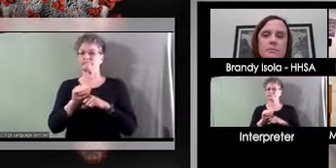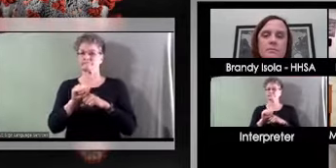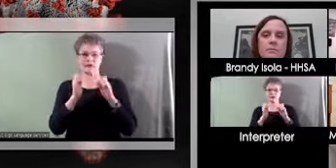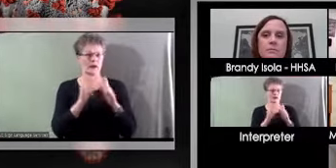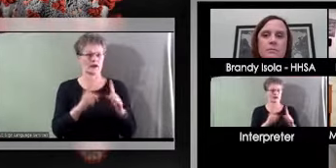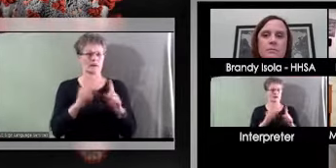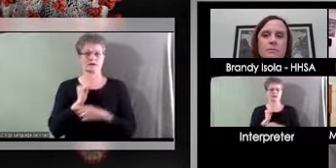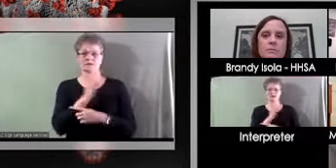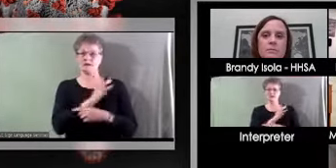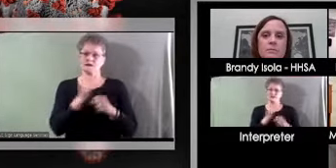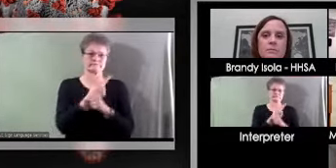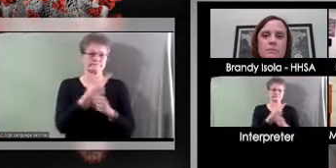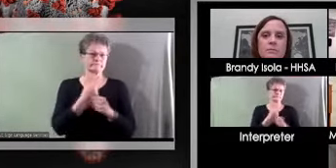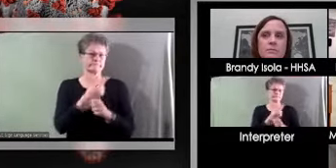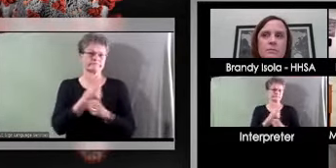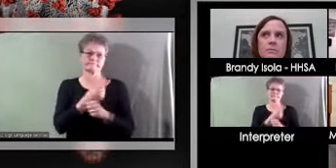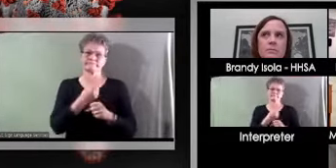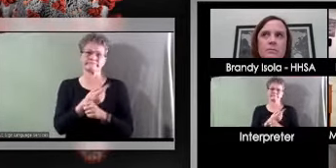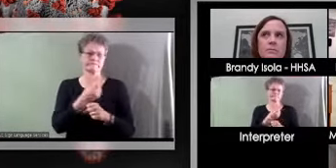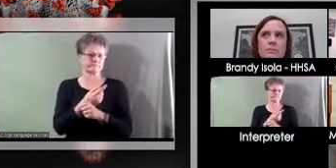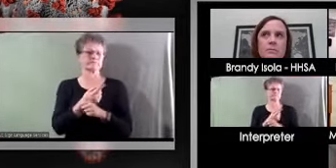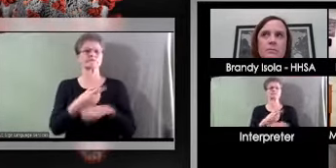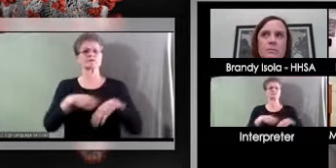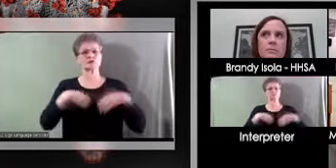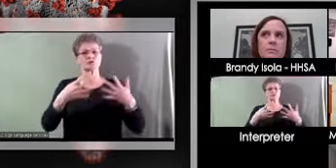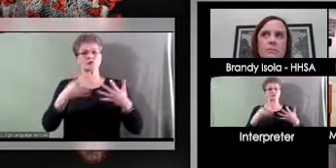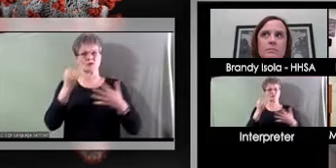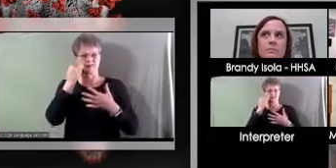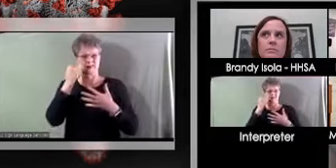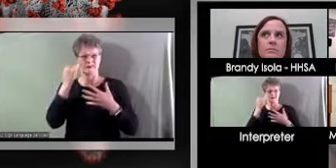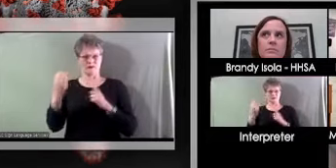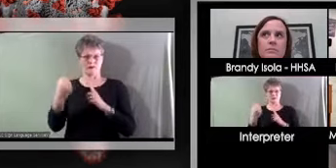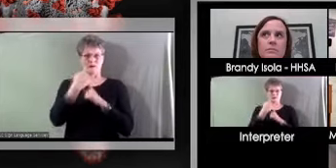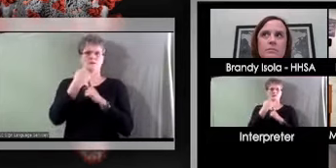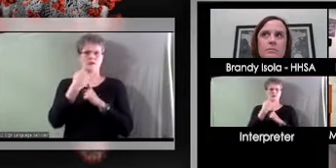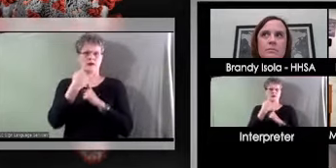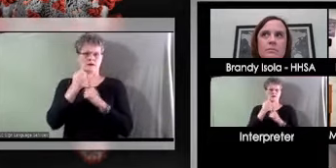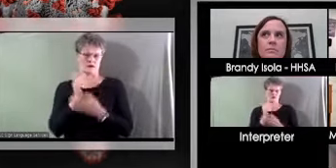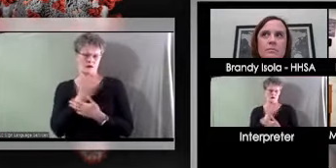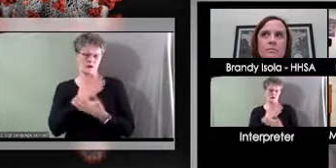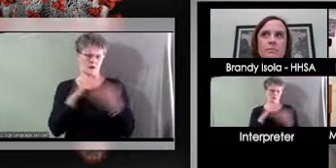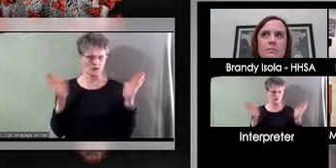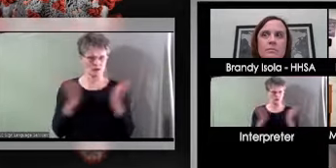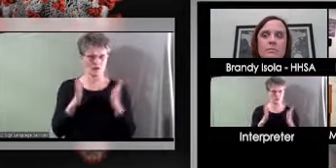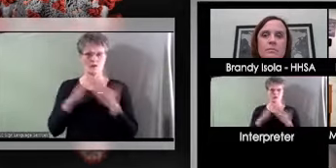would come into our small community. With that said, we work very closely with